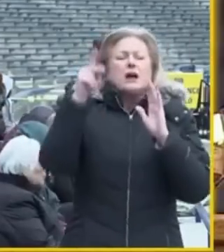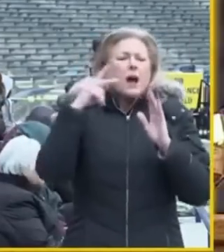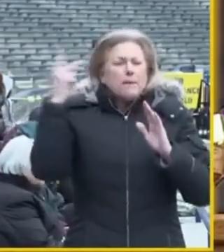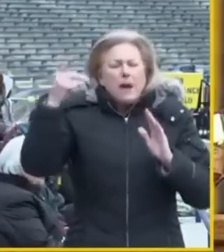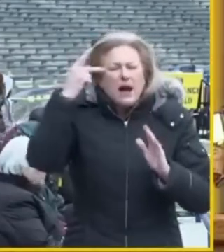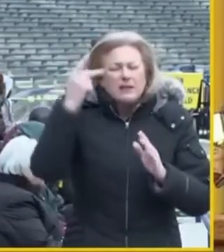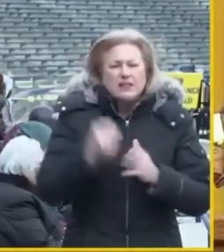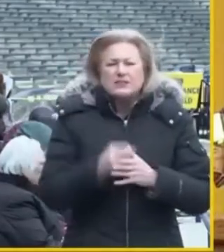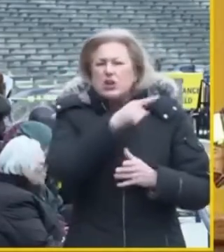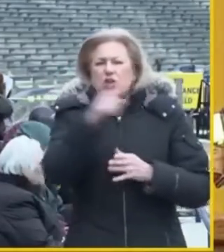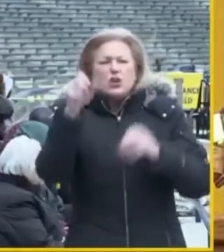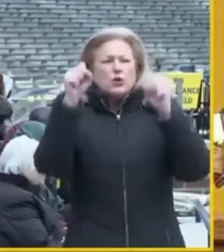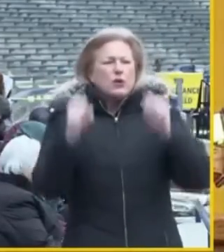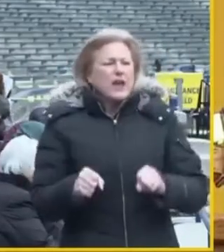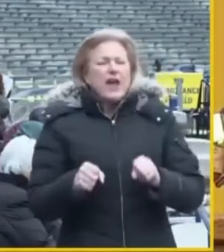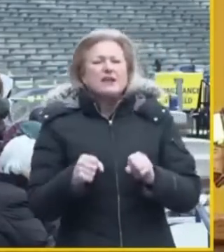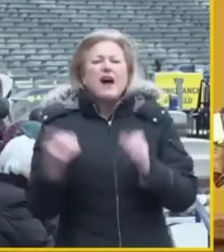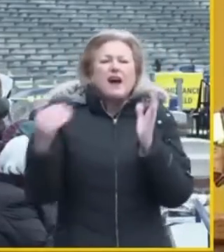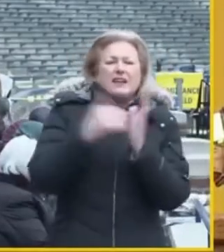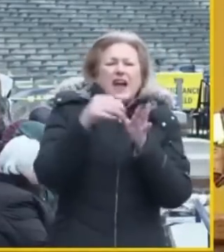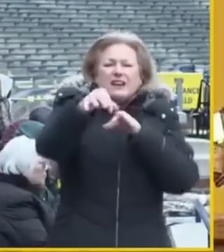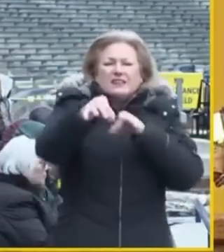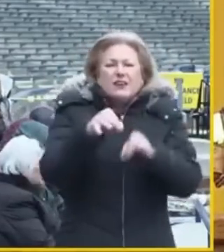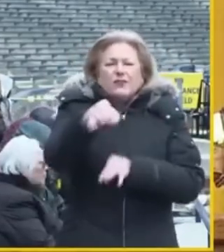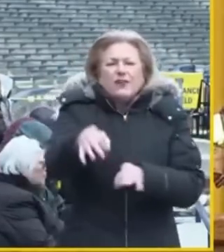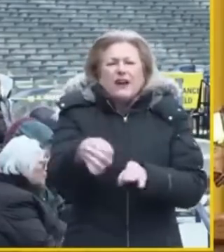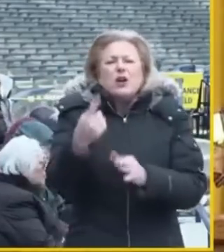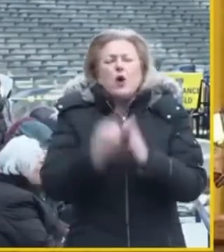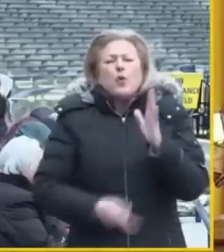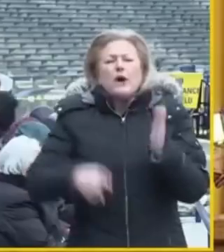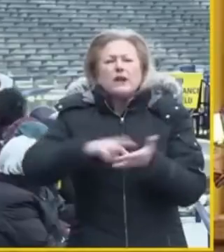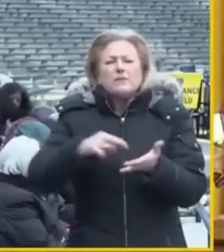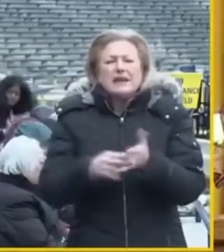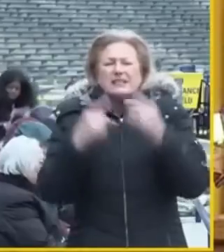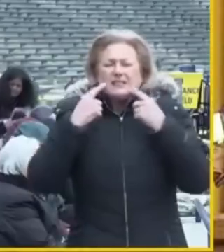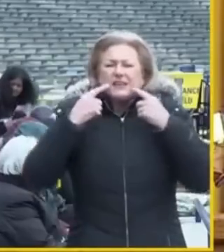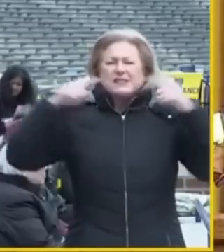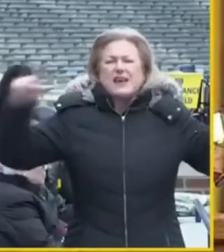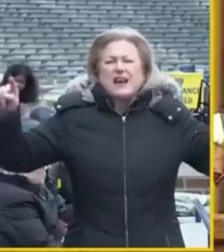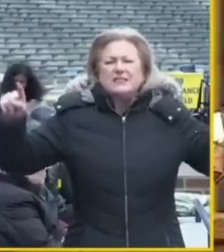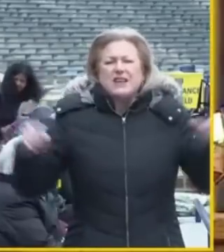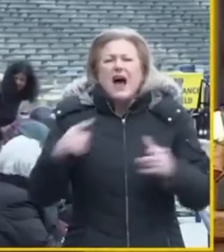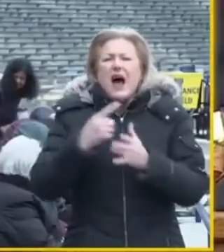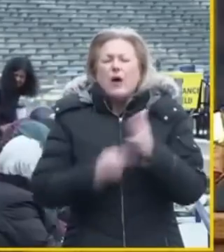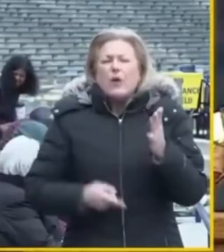And you get to redefine what success actually looks like, and what it means.